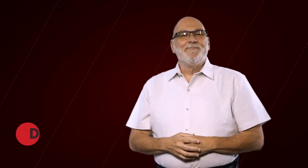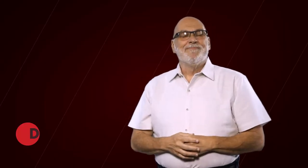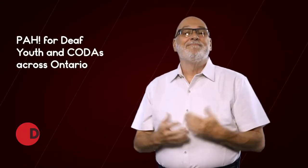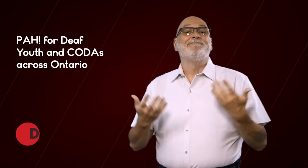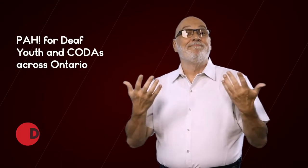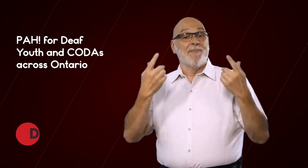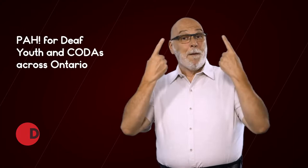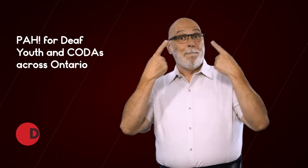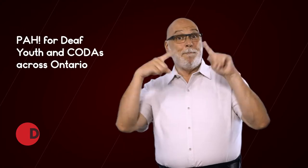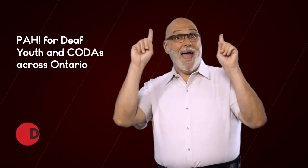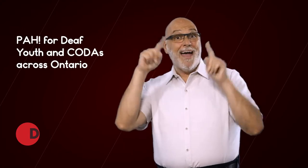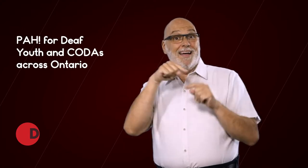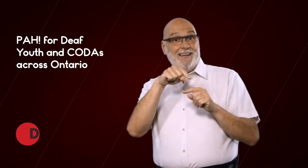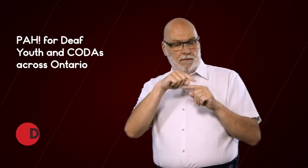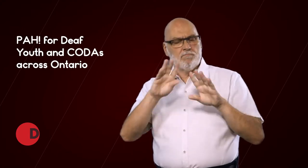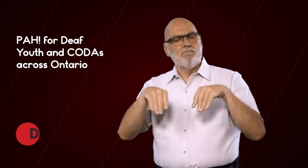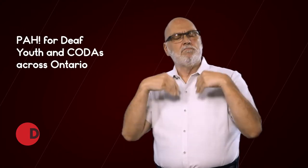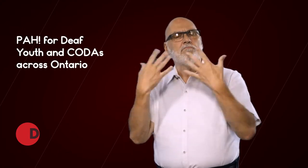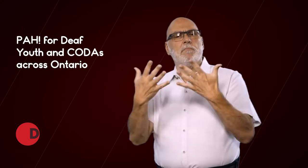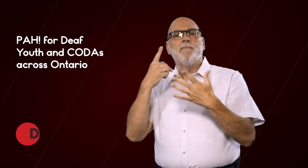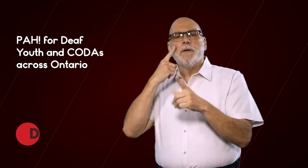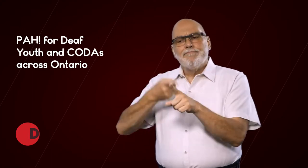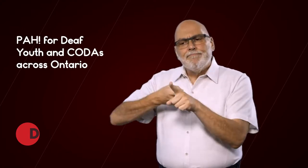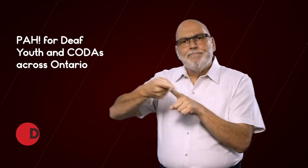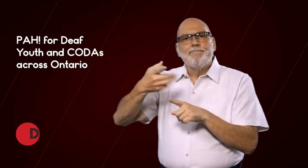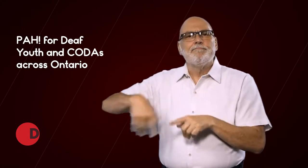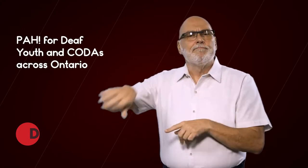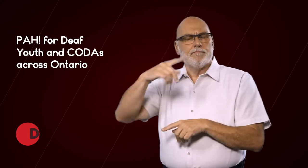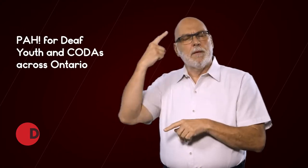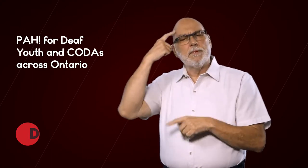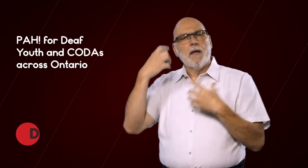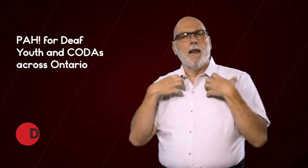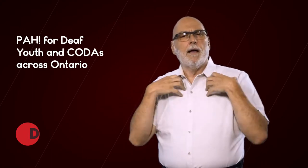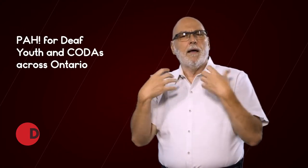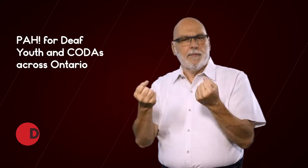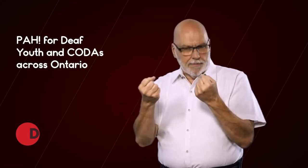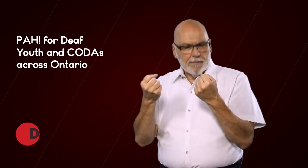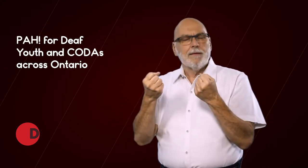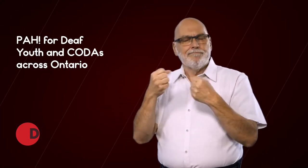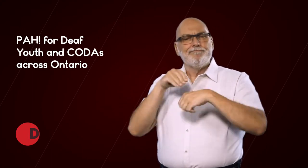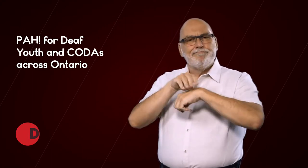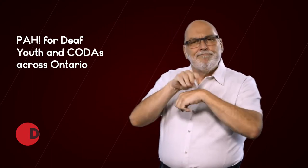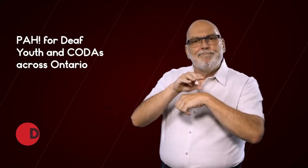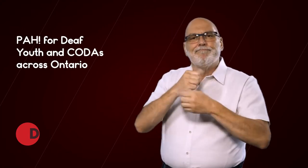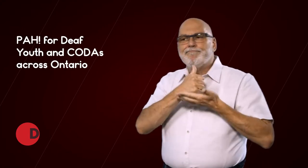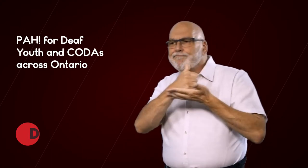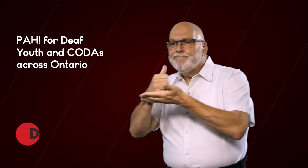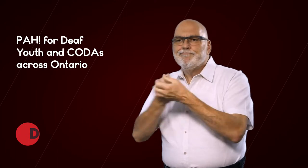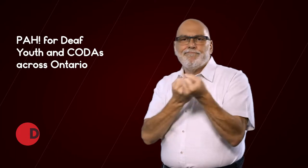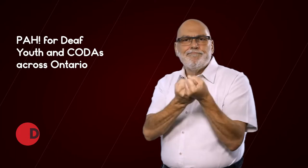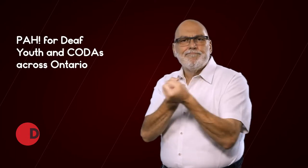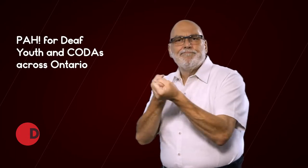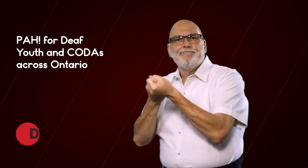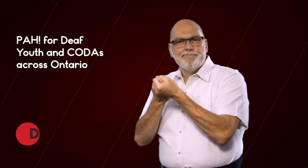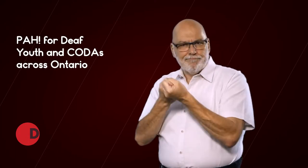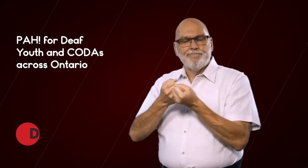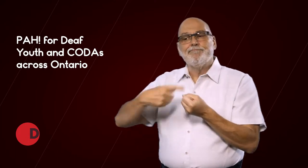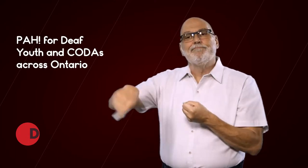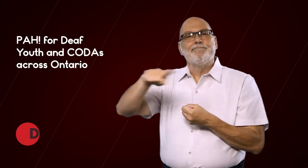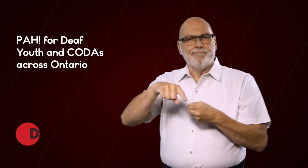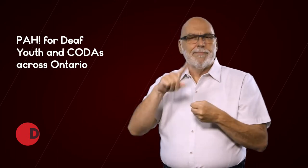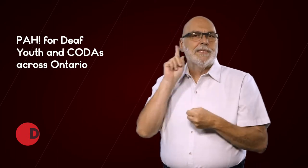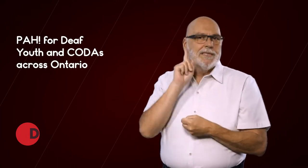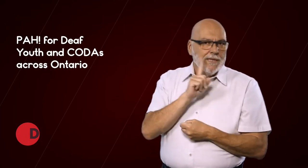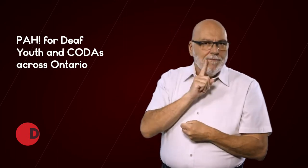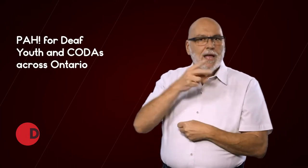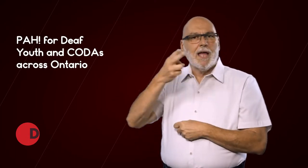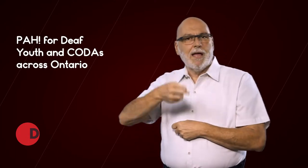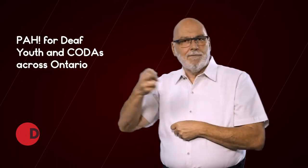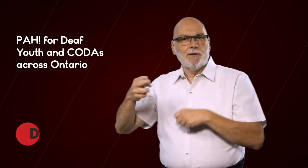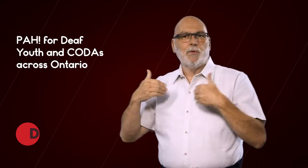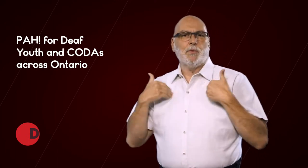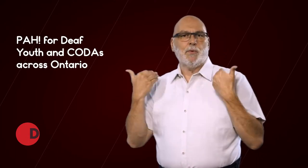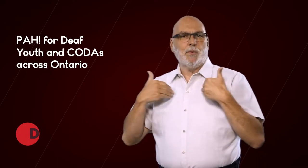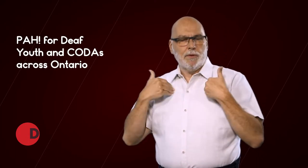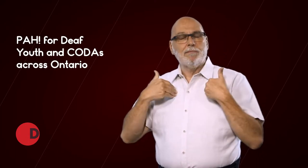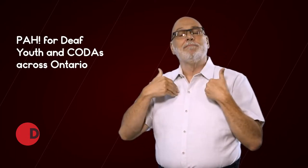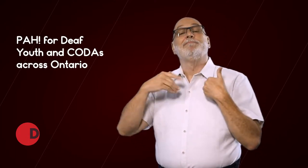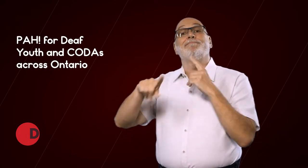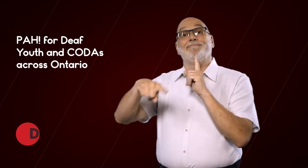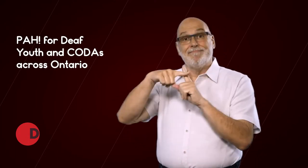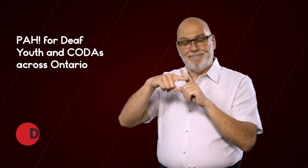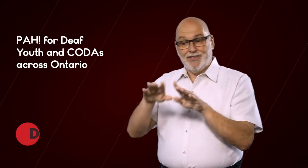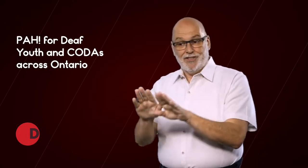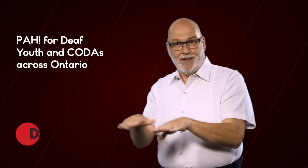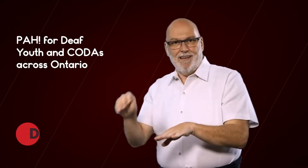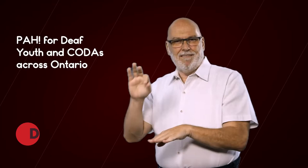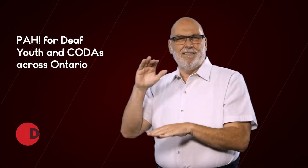PAH! provides mental health counseling for Deaf and hard of hearing youth,